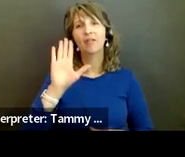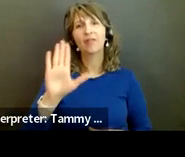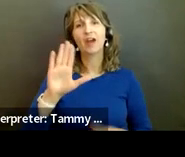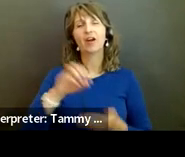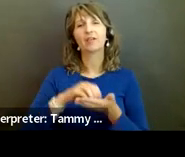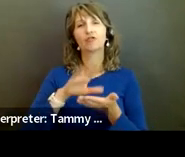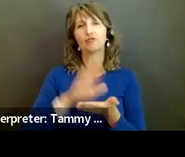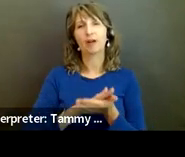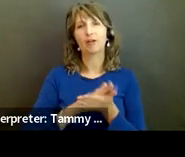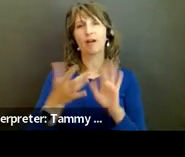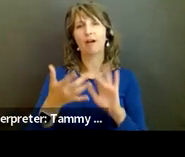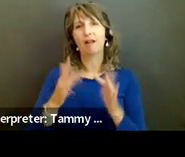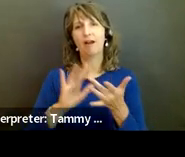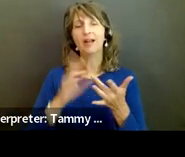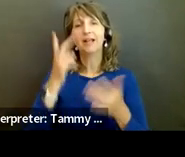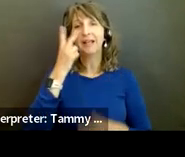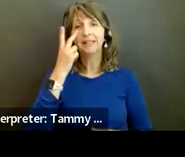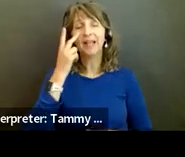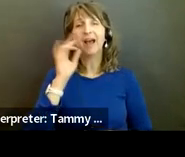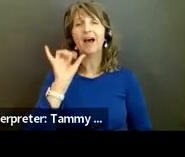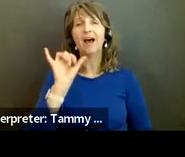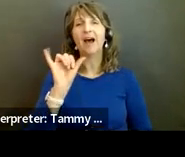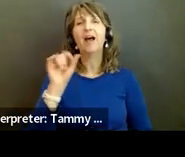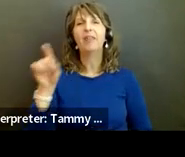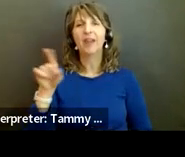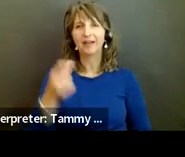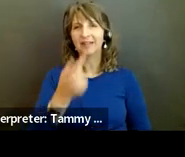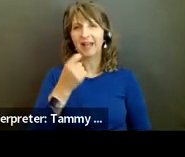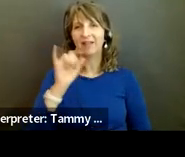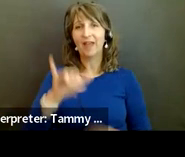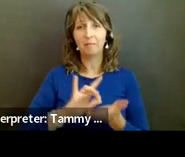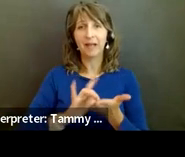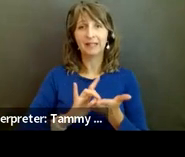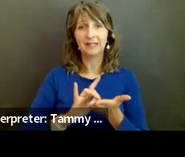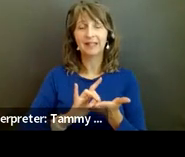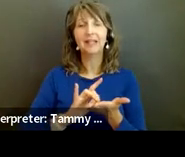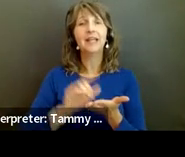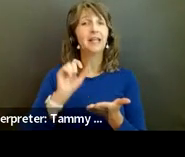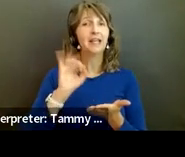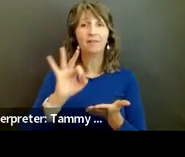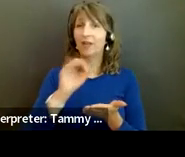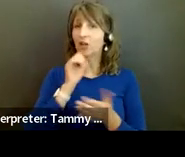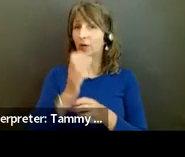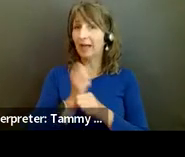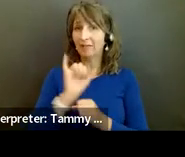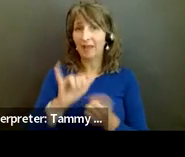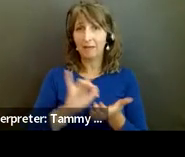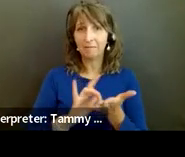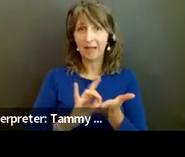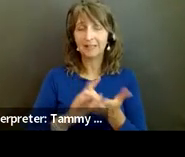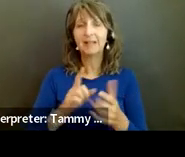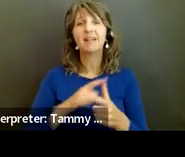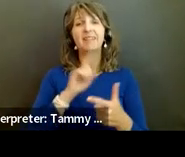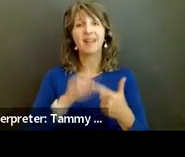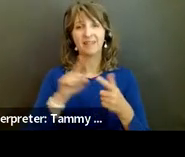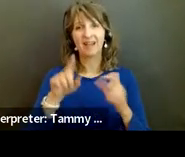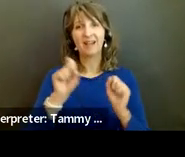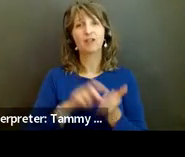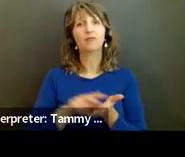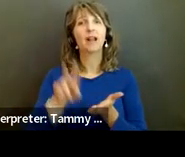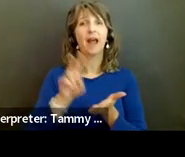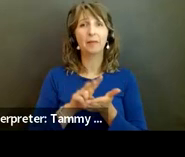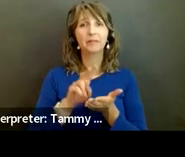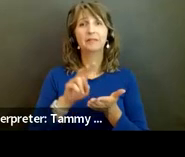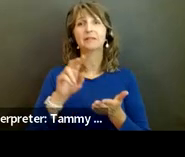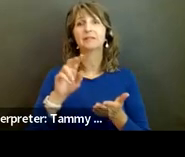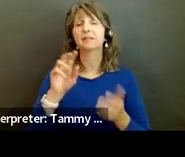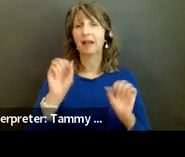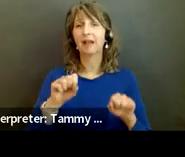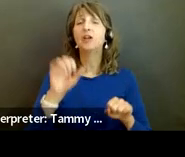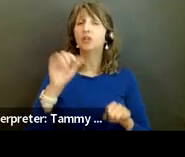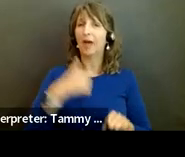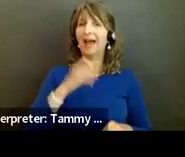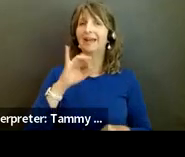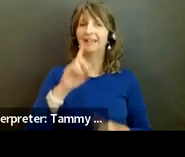So because of that I was able to be kind of a temporary provider for a lot of patients who were displaced after Hurricane Ida.